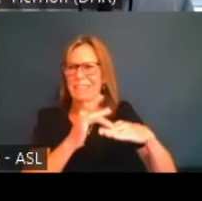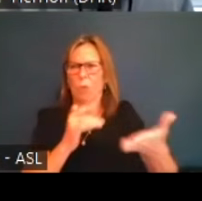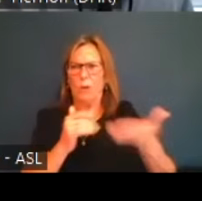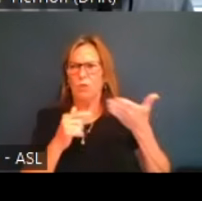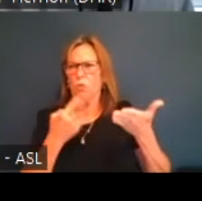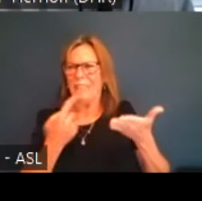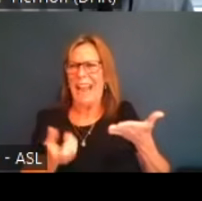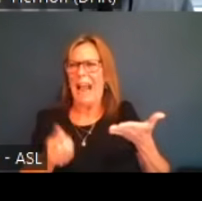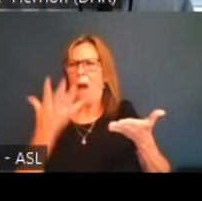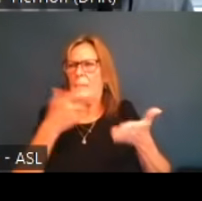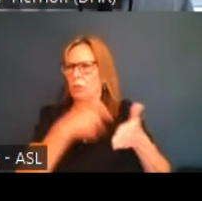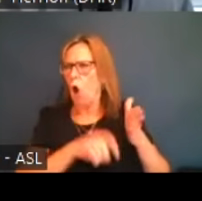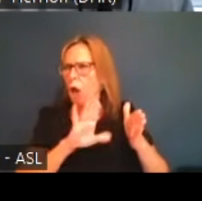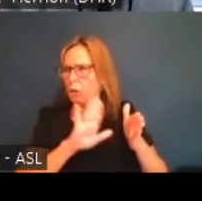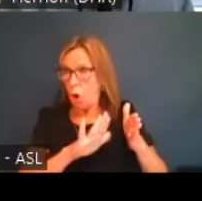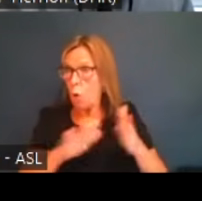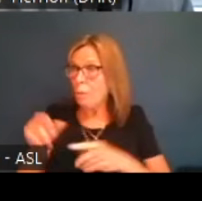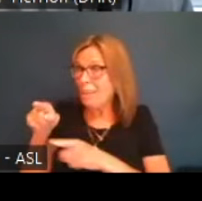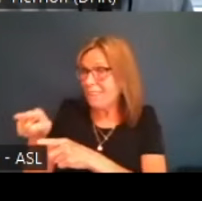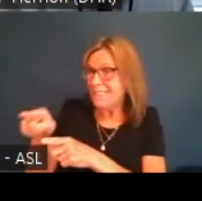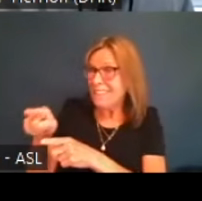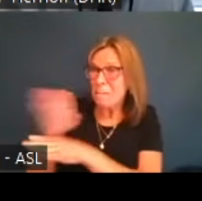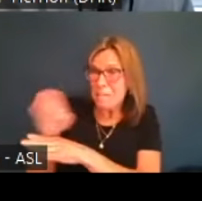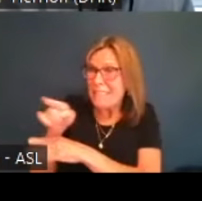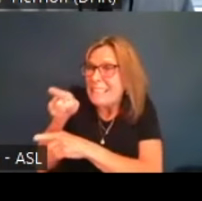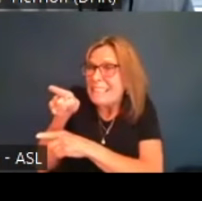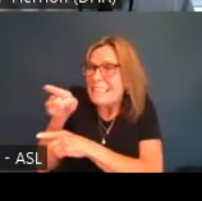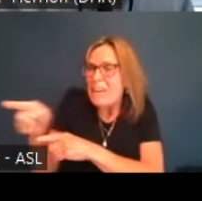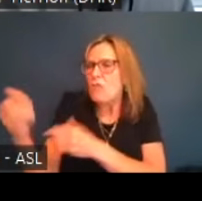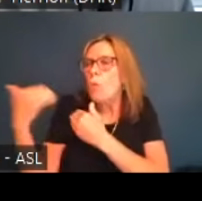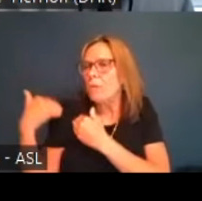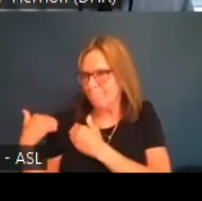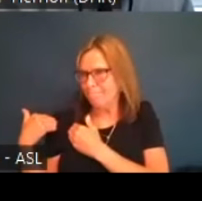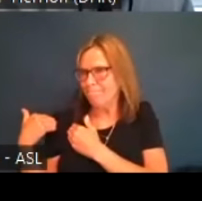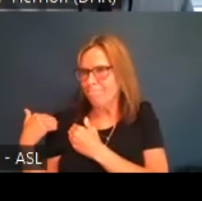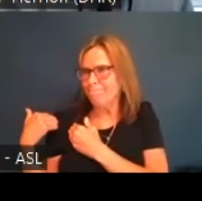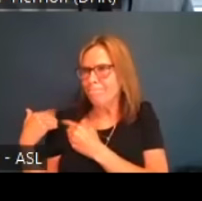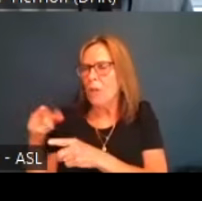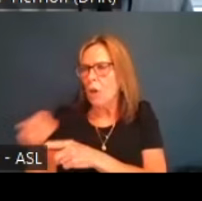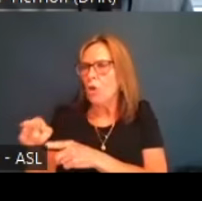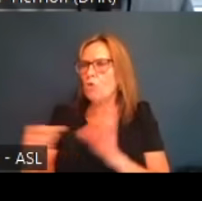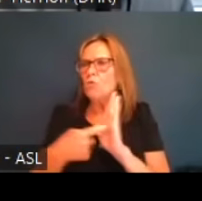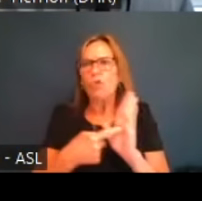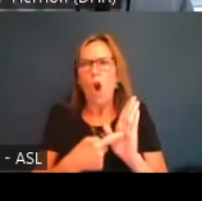to show this is not readily achievable, So they really should be the ones providing information from either an